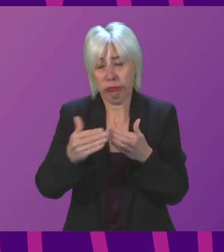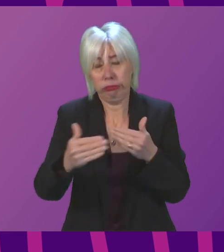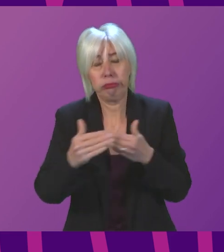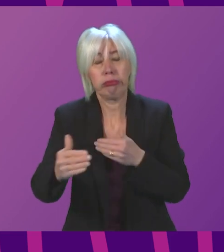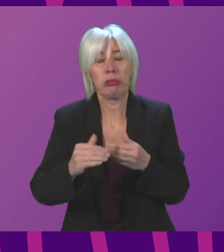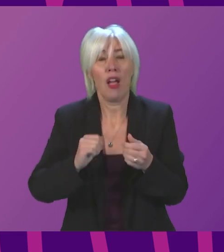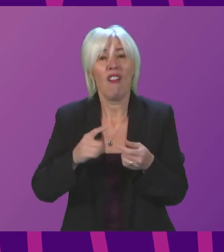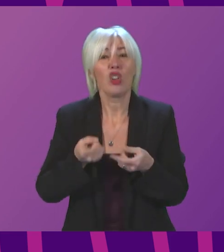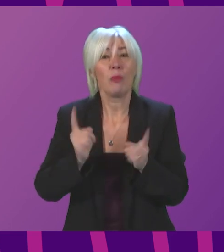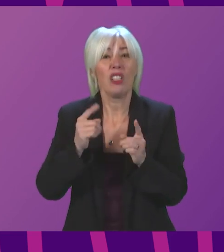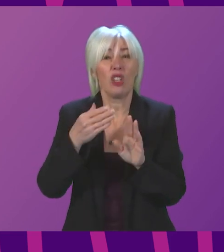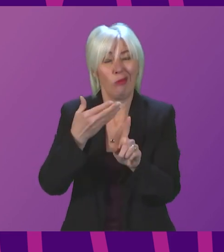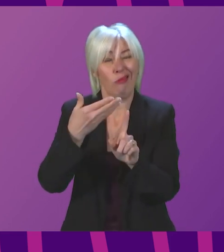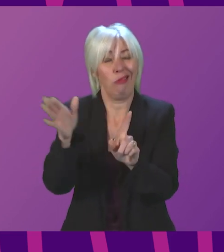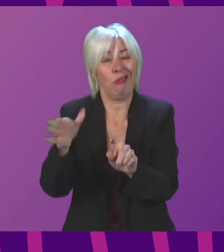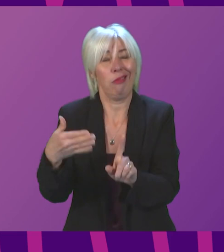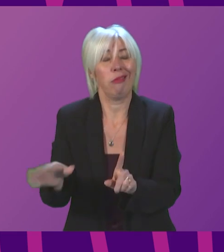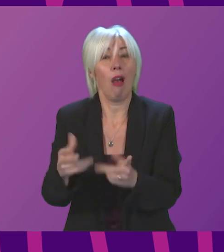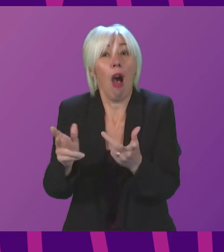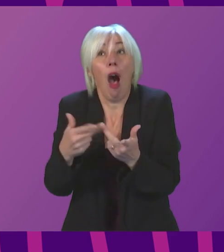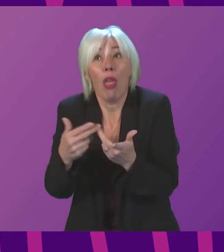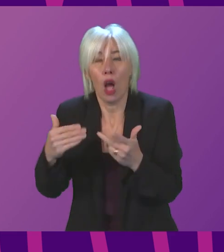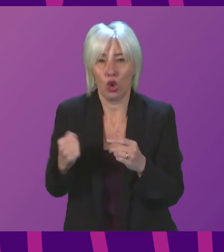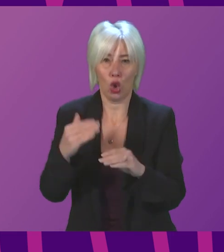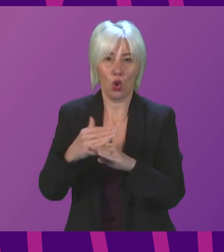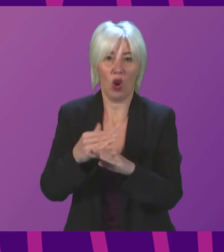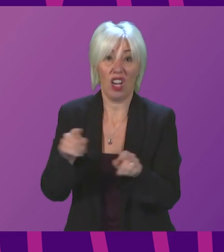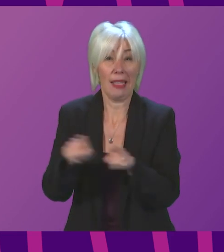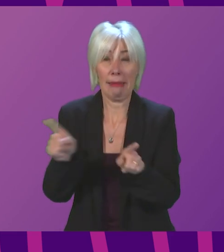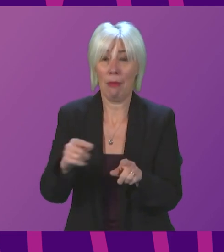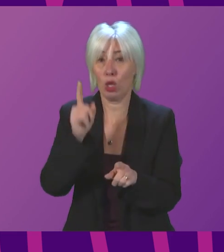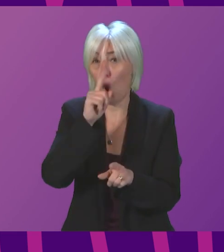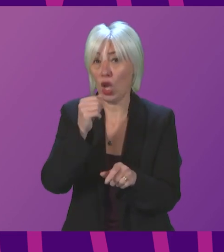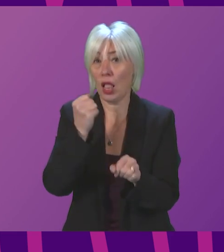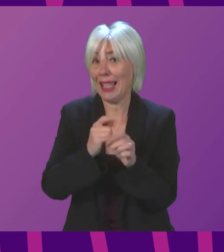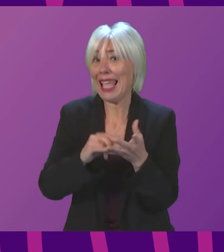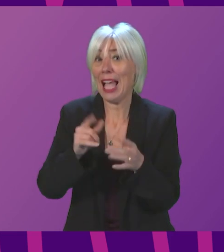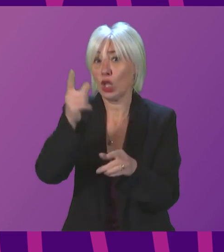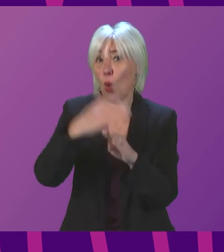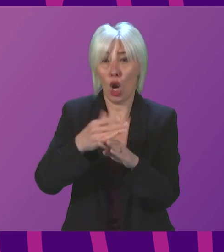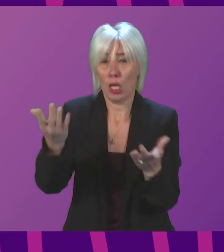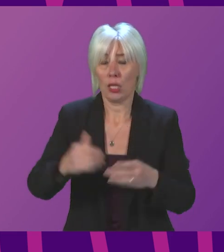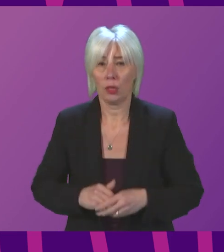abandoned the oil and gas industry?